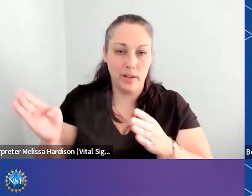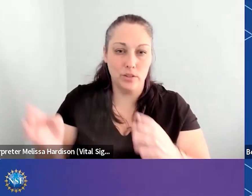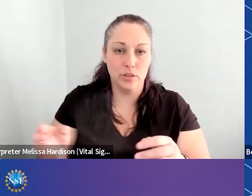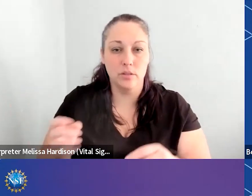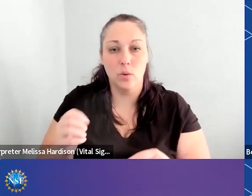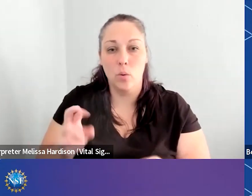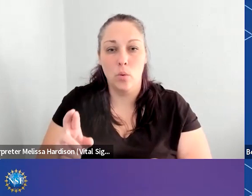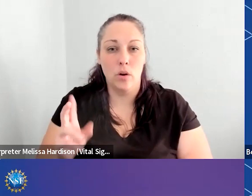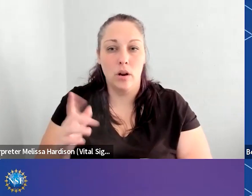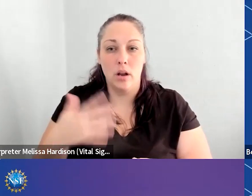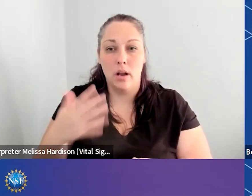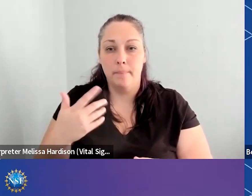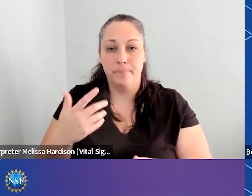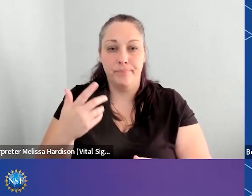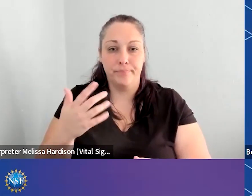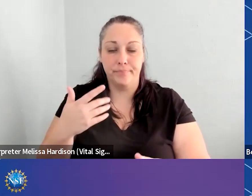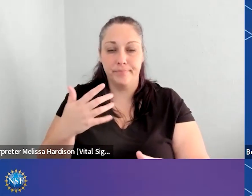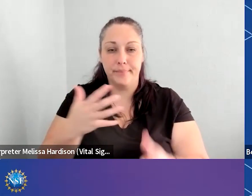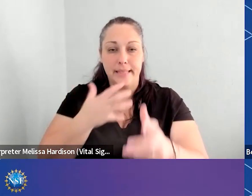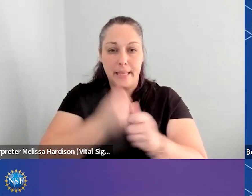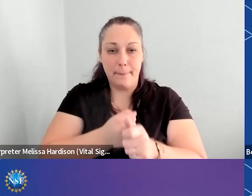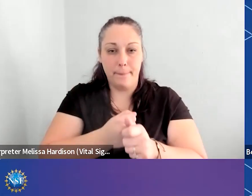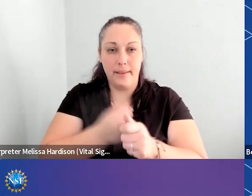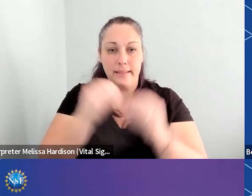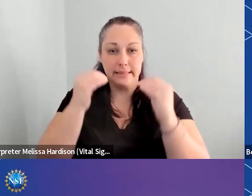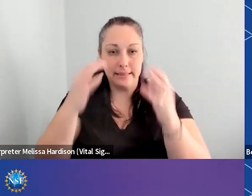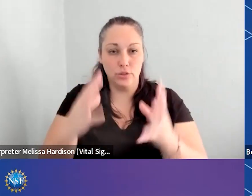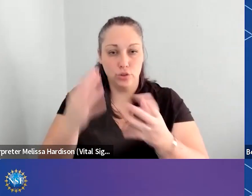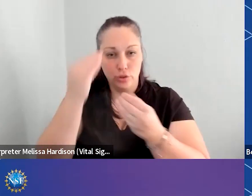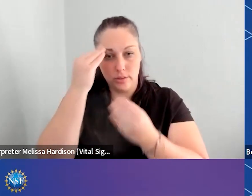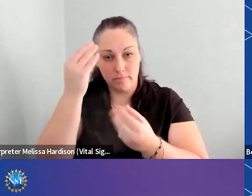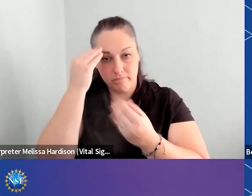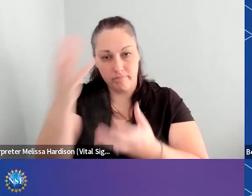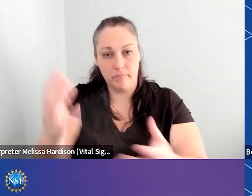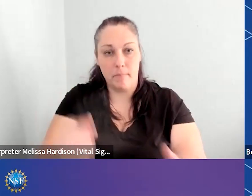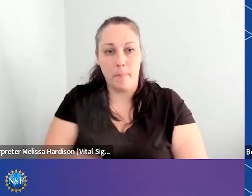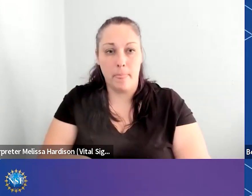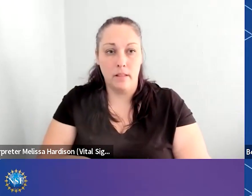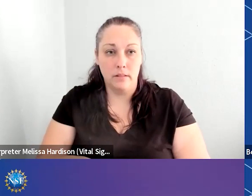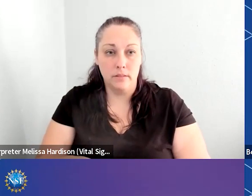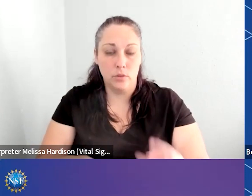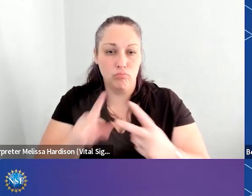you know, keeping teachers up to date. So those two certainly could make sense.